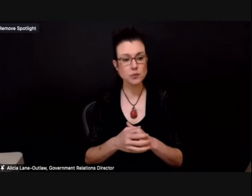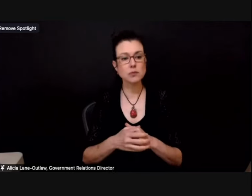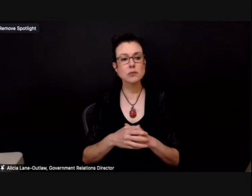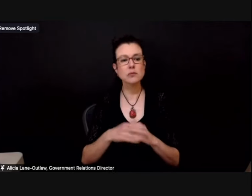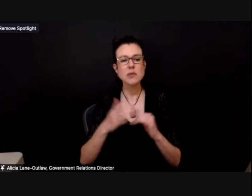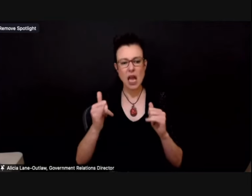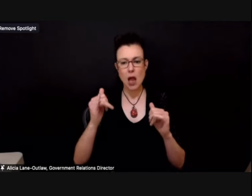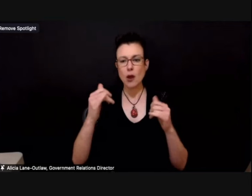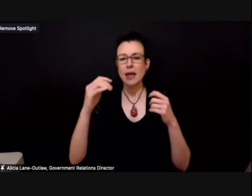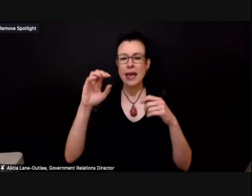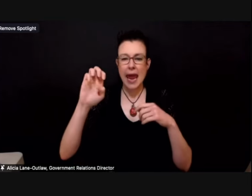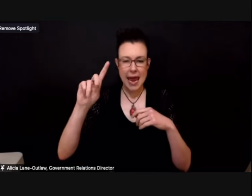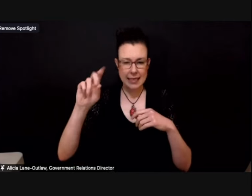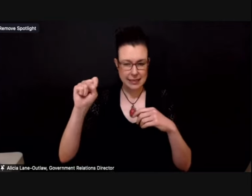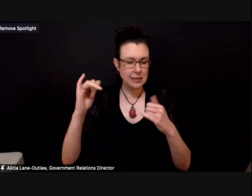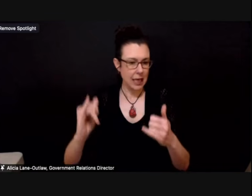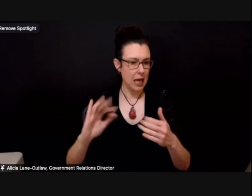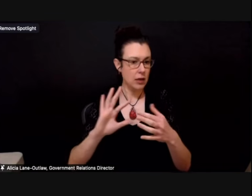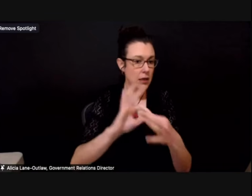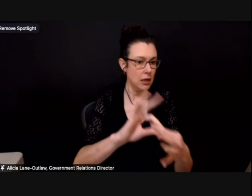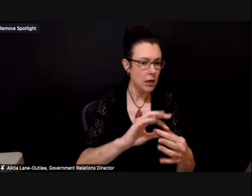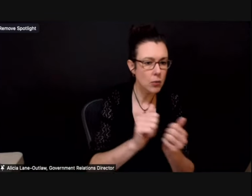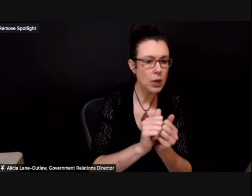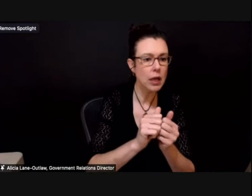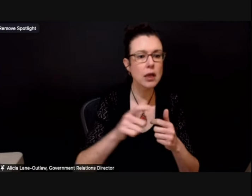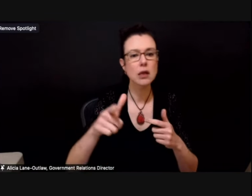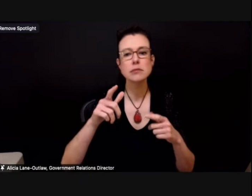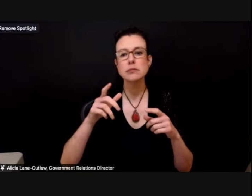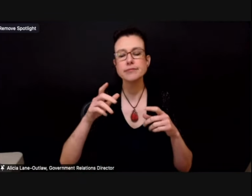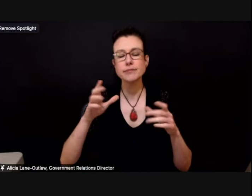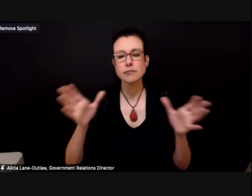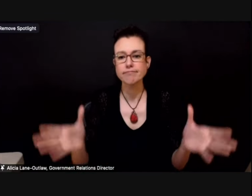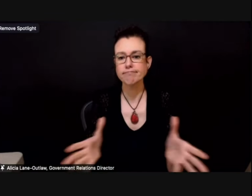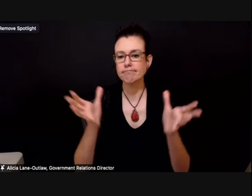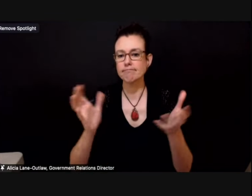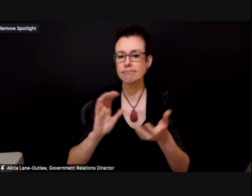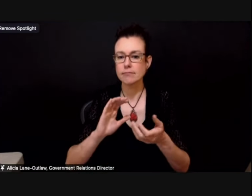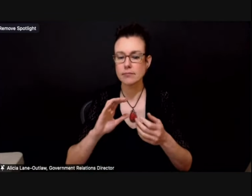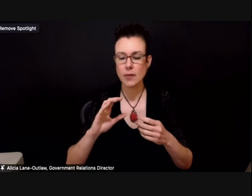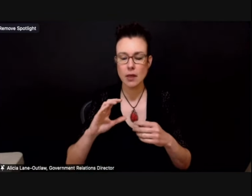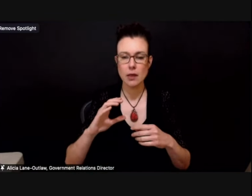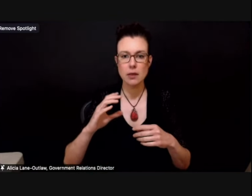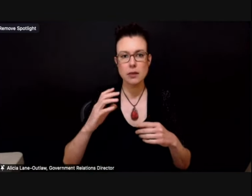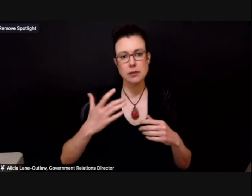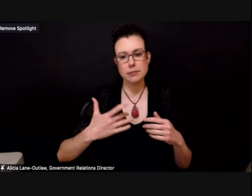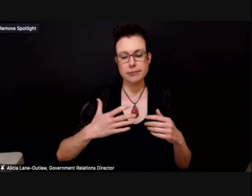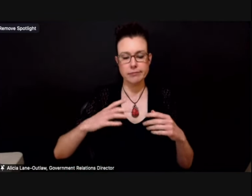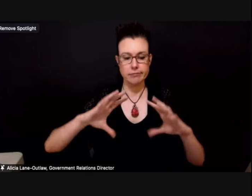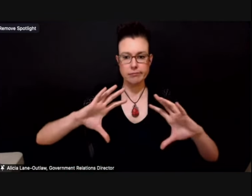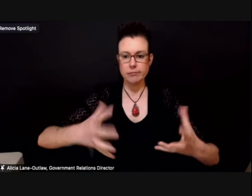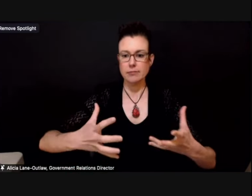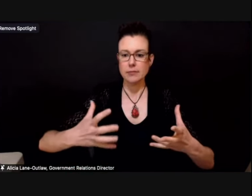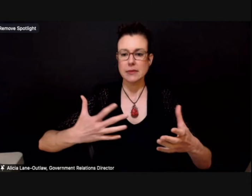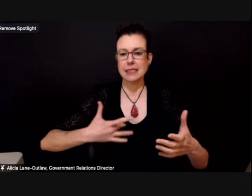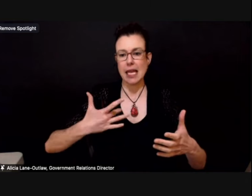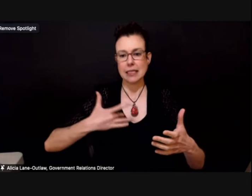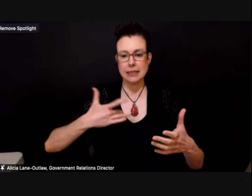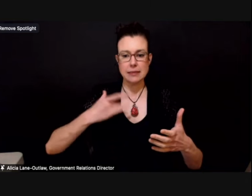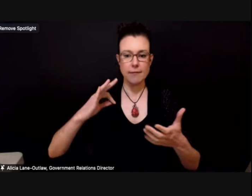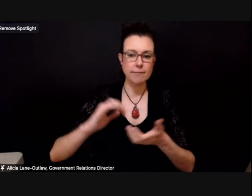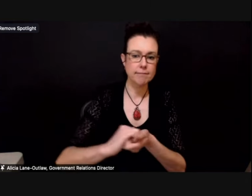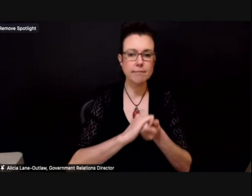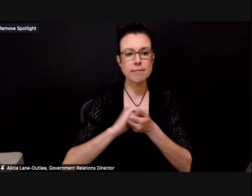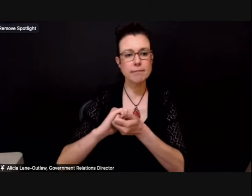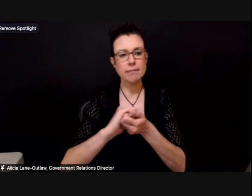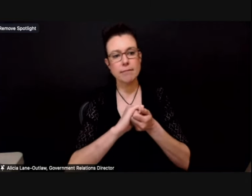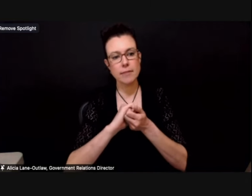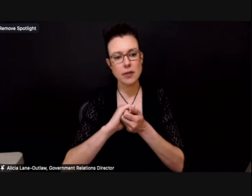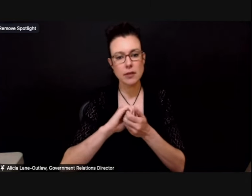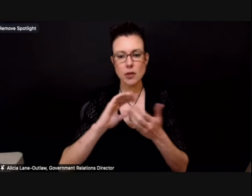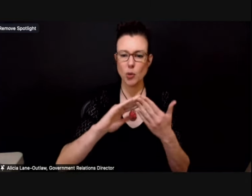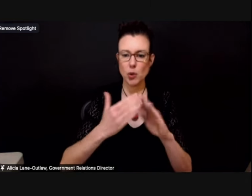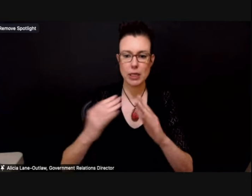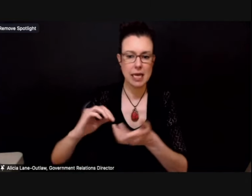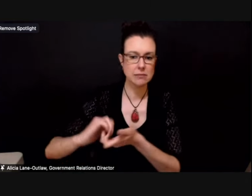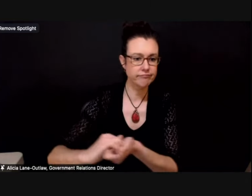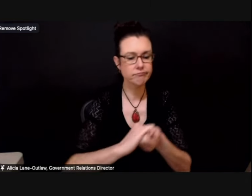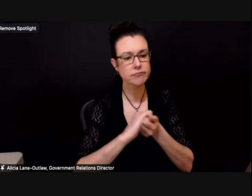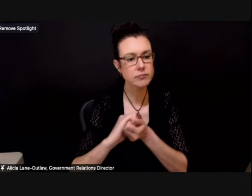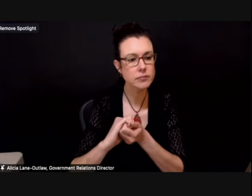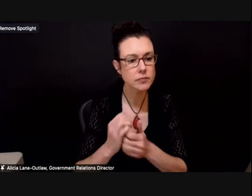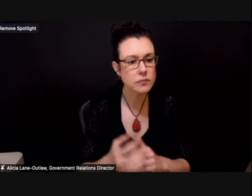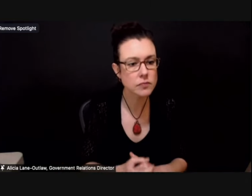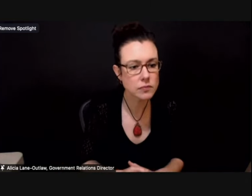The following Ends are tied in: 1.1 Collective sense of community and solidarity.